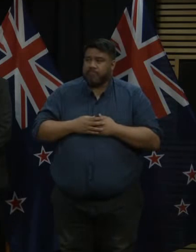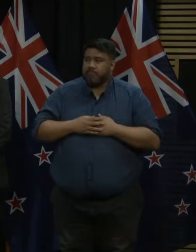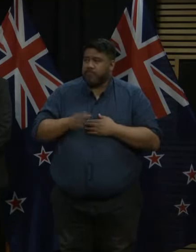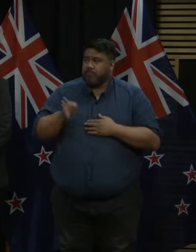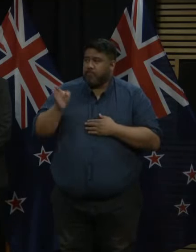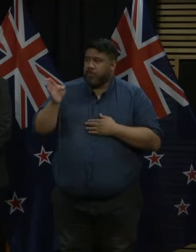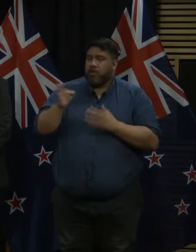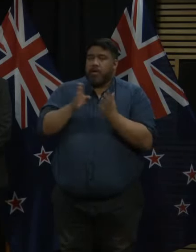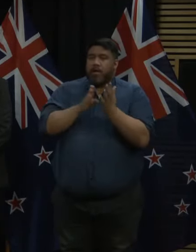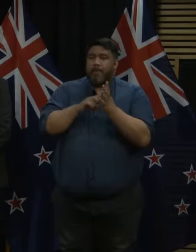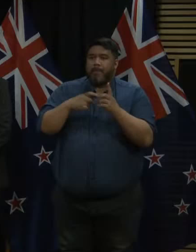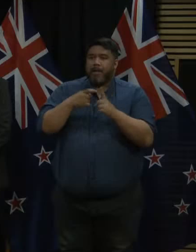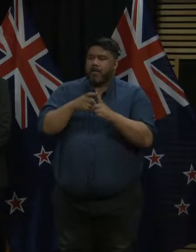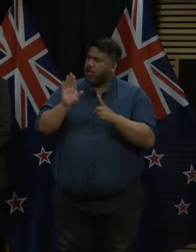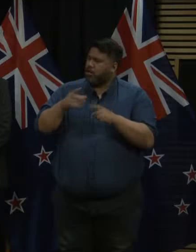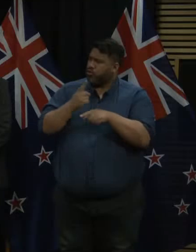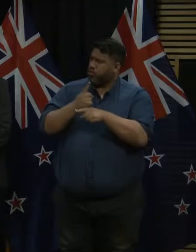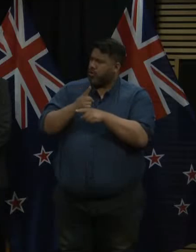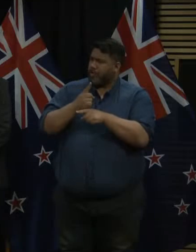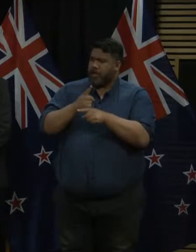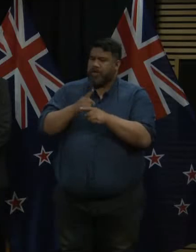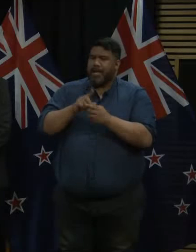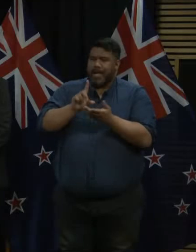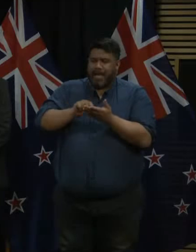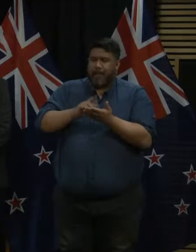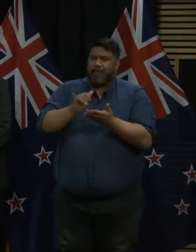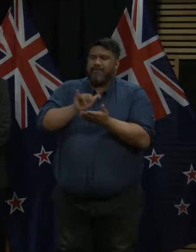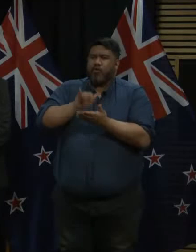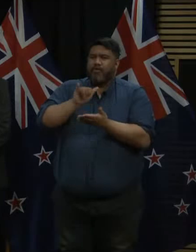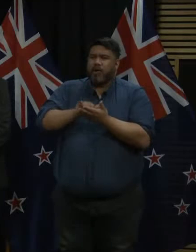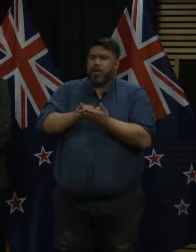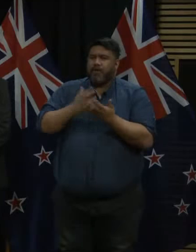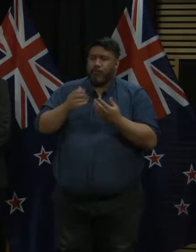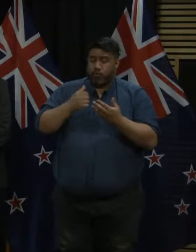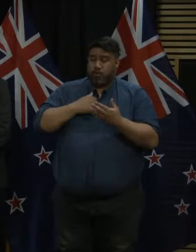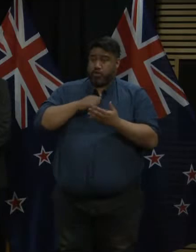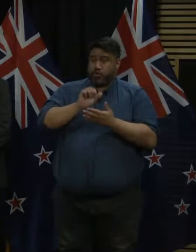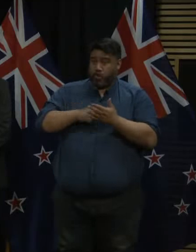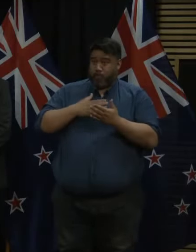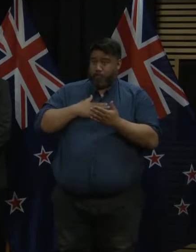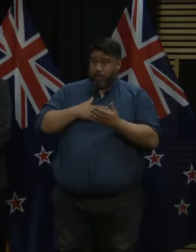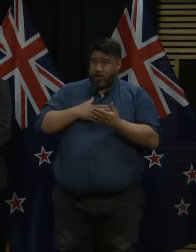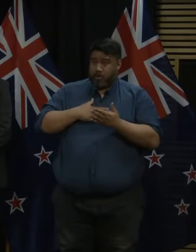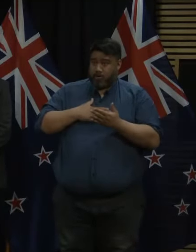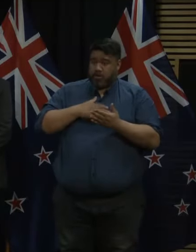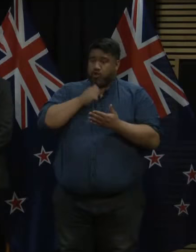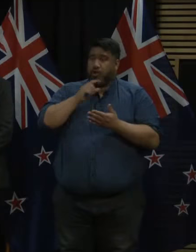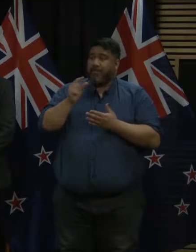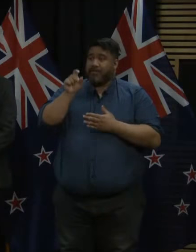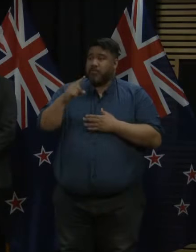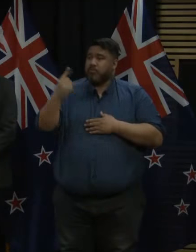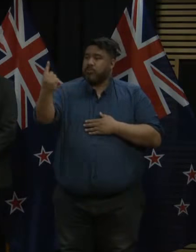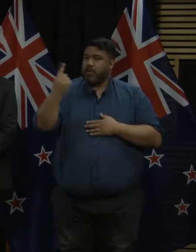some sympathy.